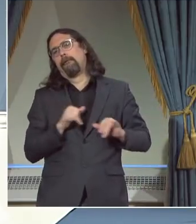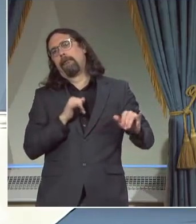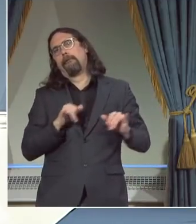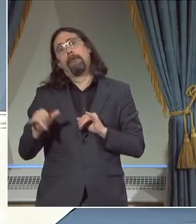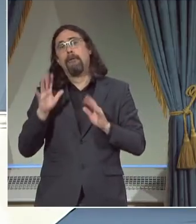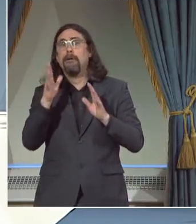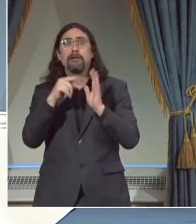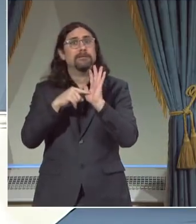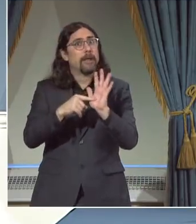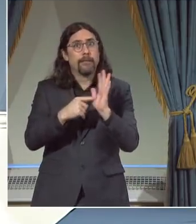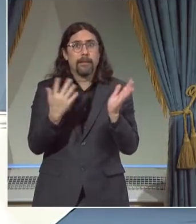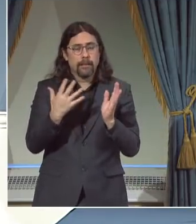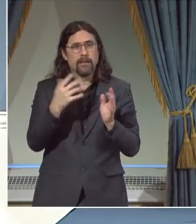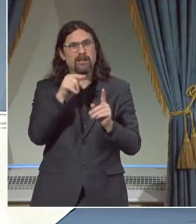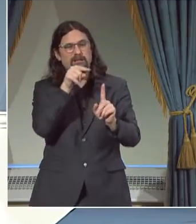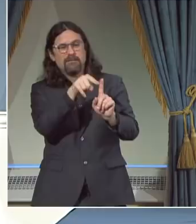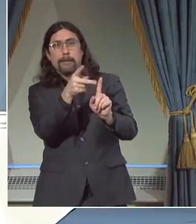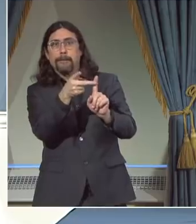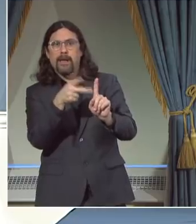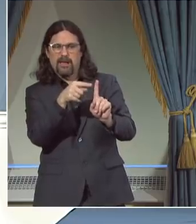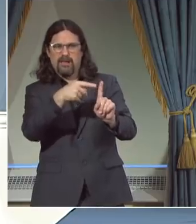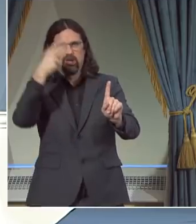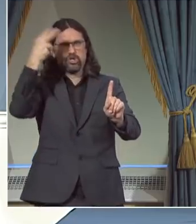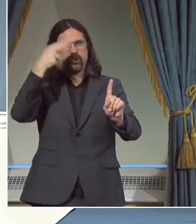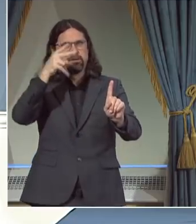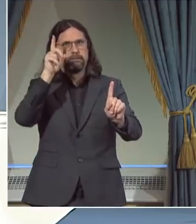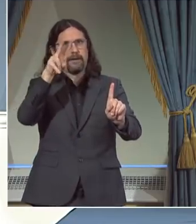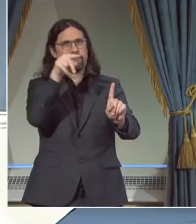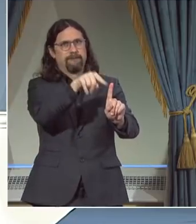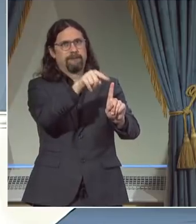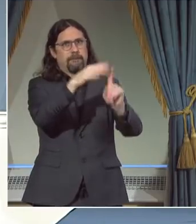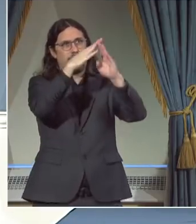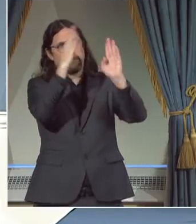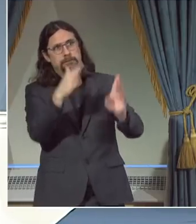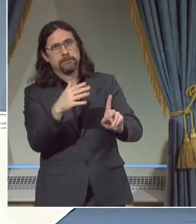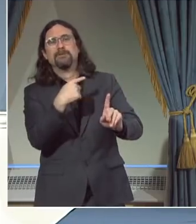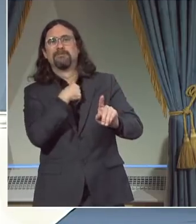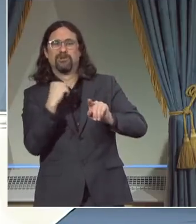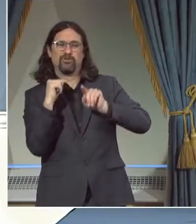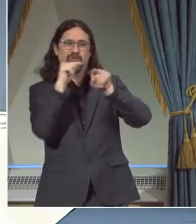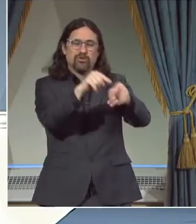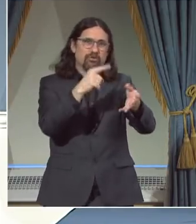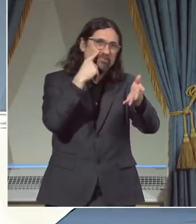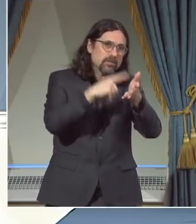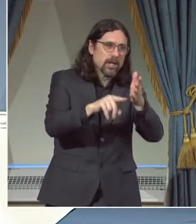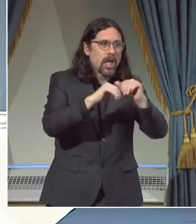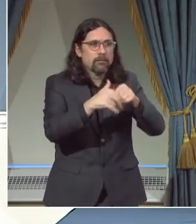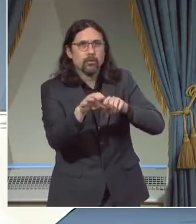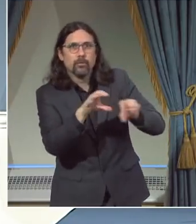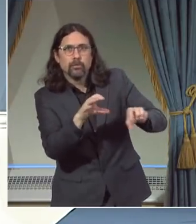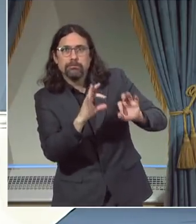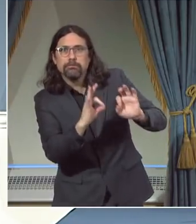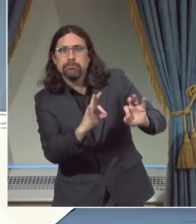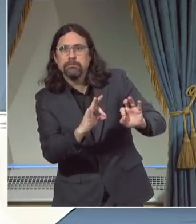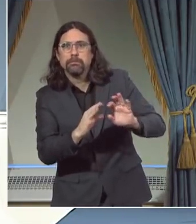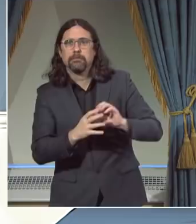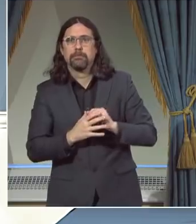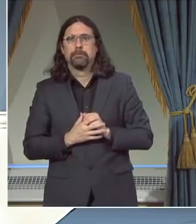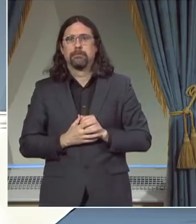REPORTED INCREASE IN DOMESTIC VIOLENCE.